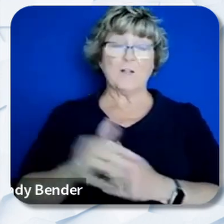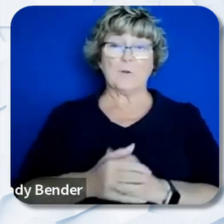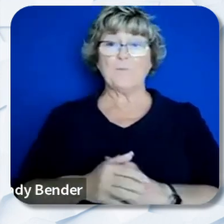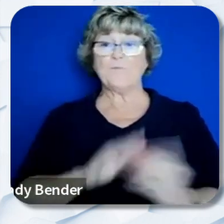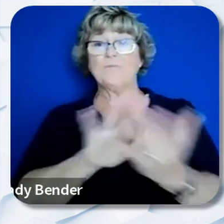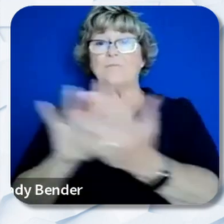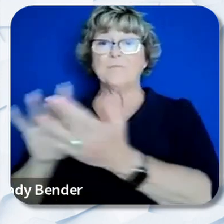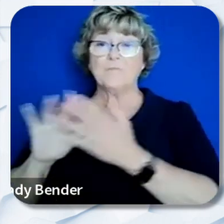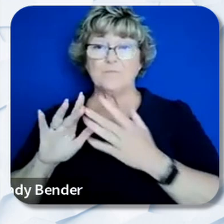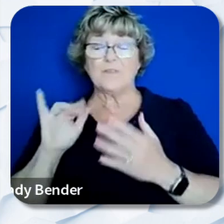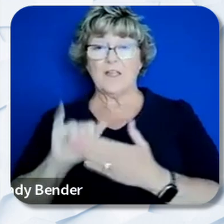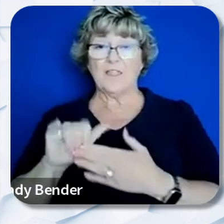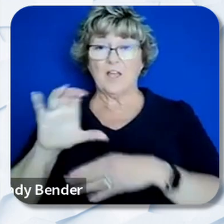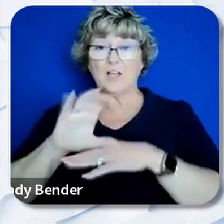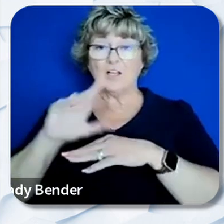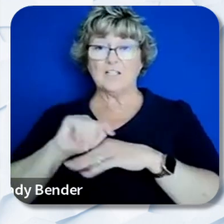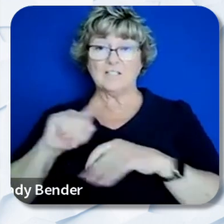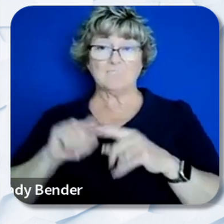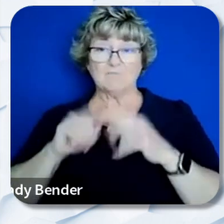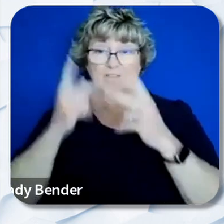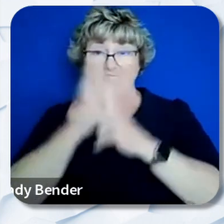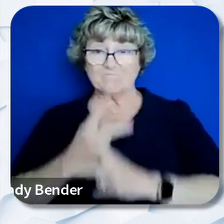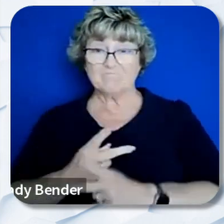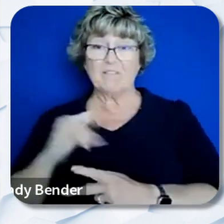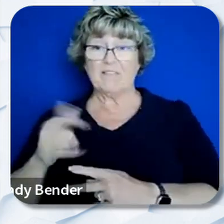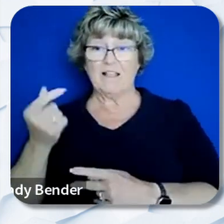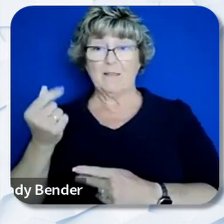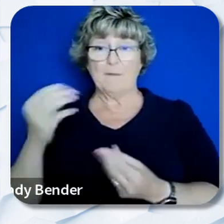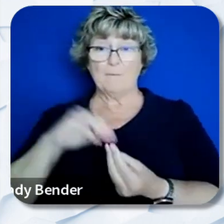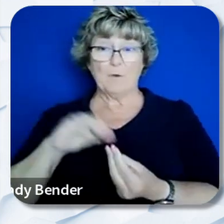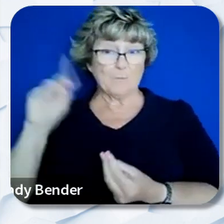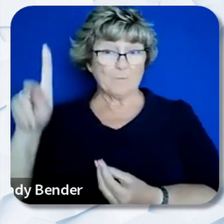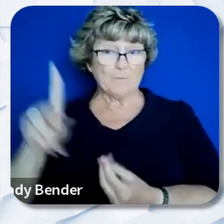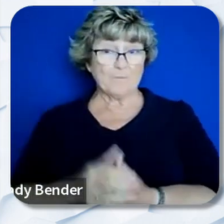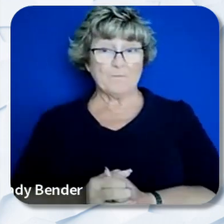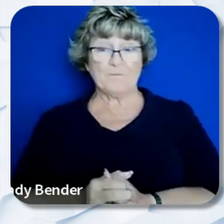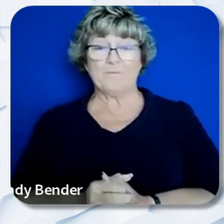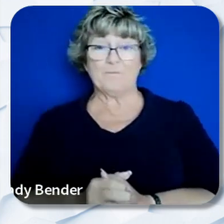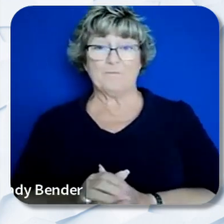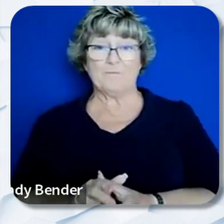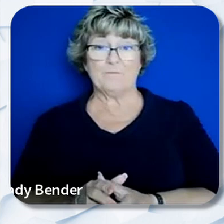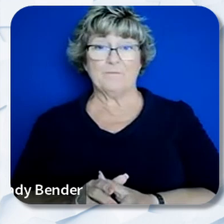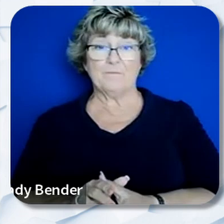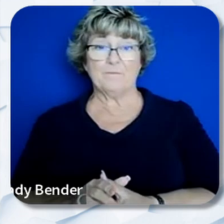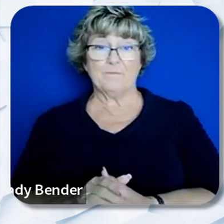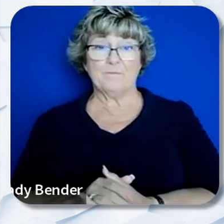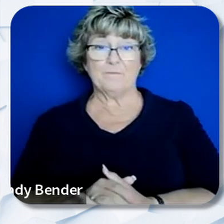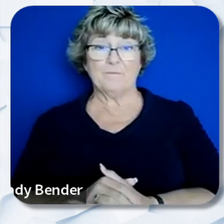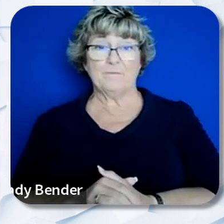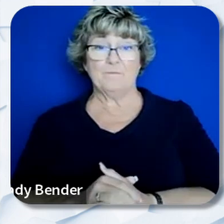FMTA consultant to kind of walk through that process a little bit more. Yeah. We have no